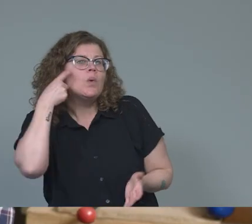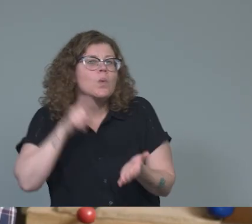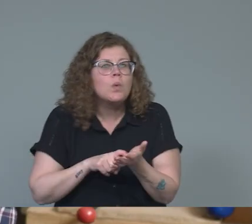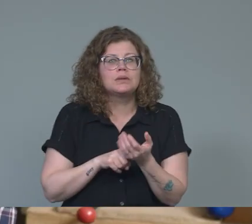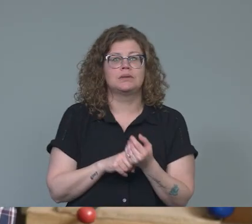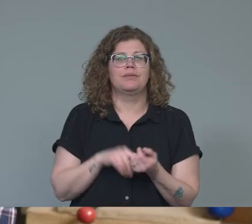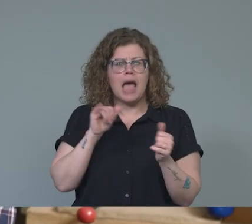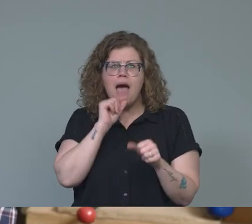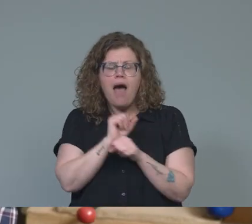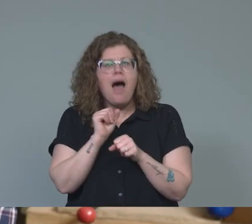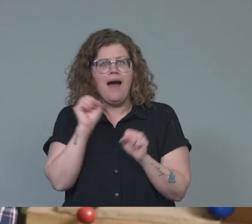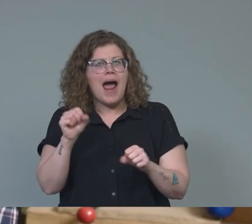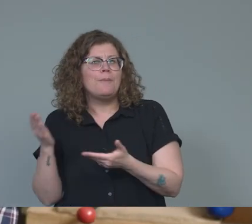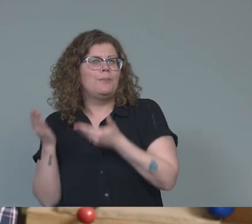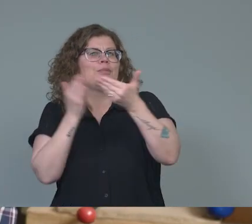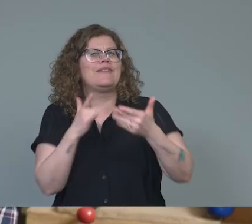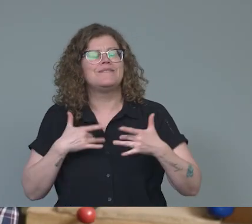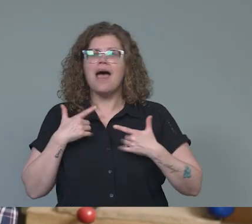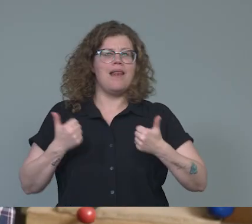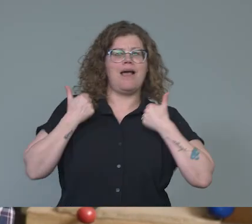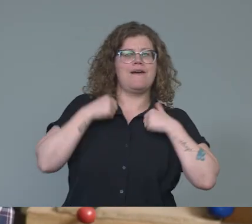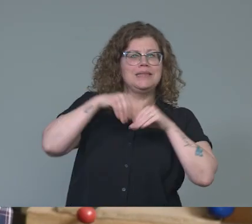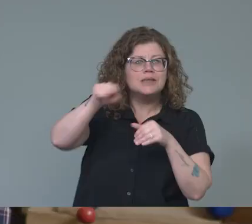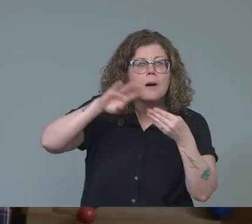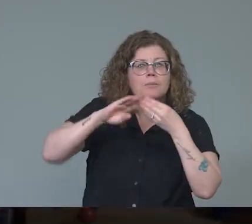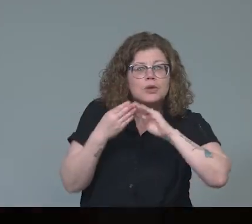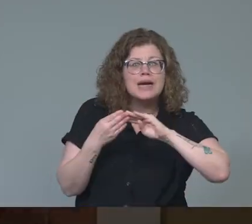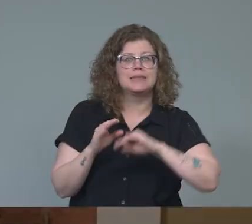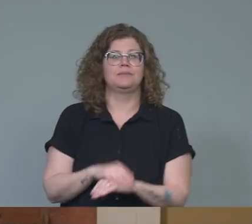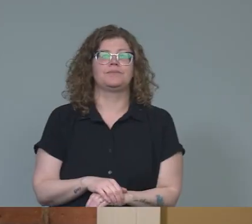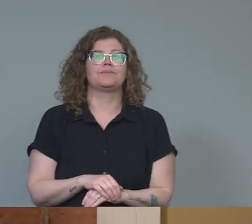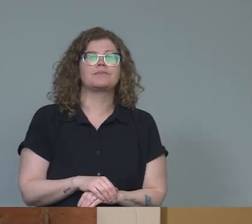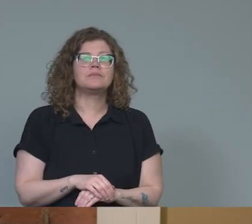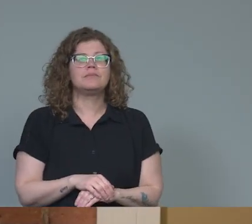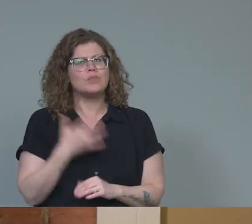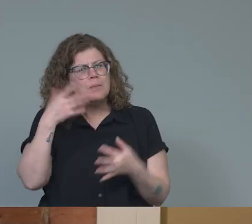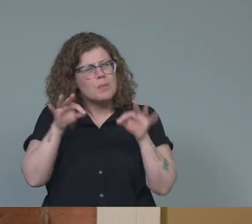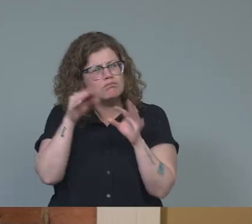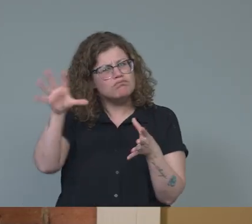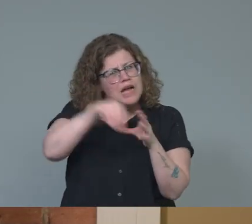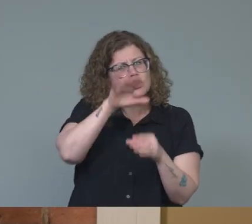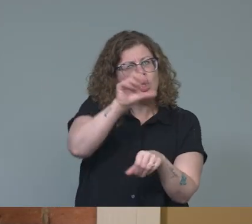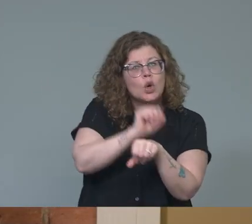Or where your sculpture, where the metals can go, what material to use. Another thing to think about if you want to look at detail design